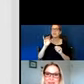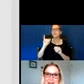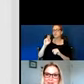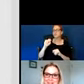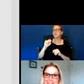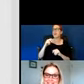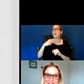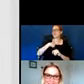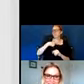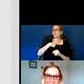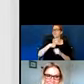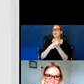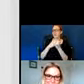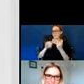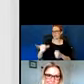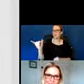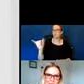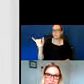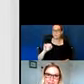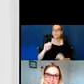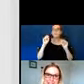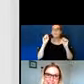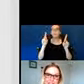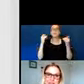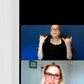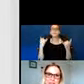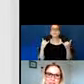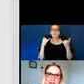So now we're gonna turn to our other presentations